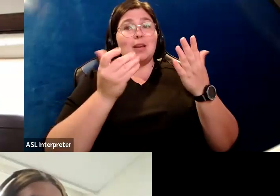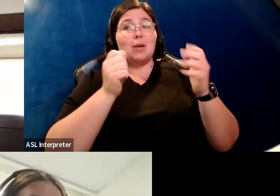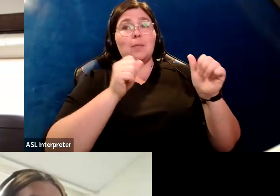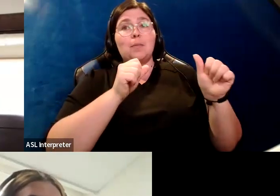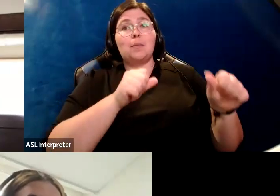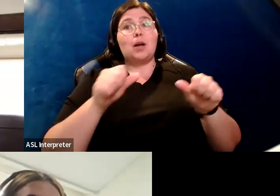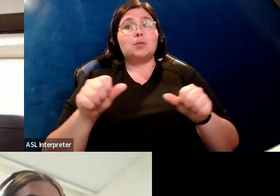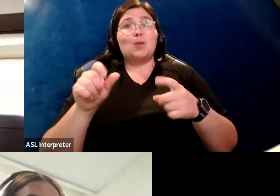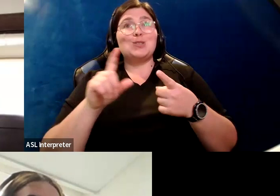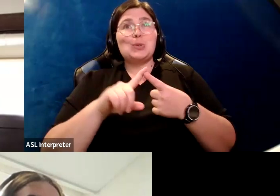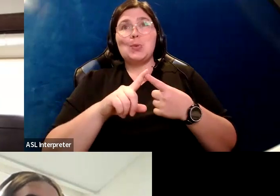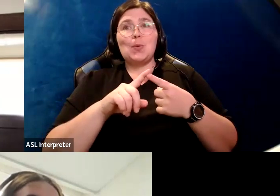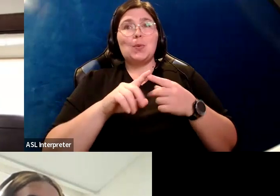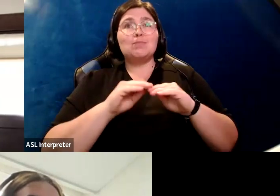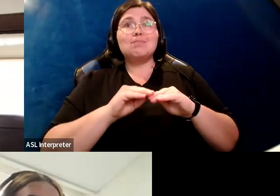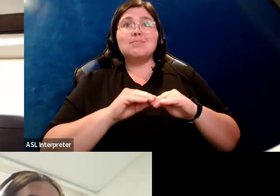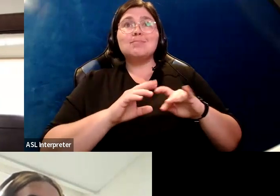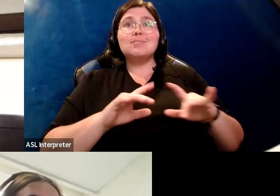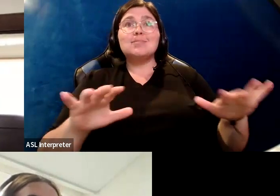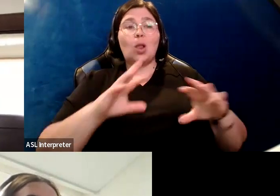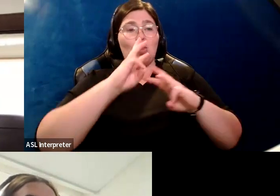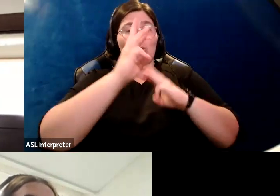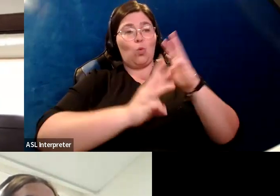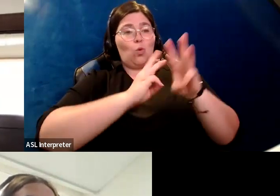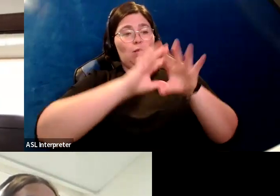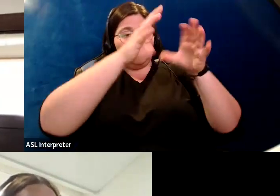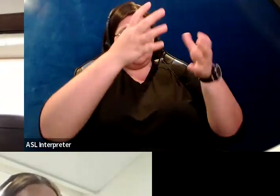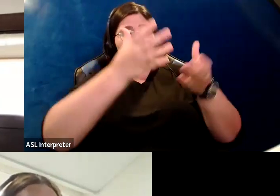to make the world a more inclusive place for everyone.